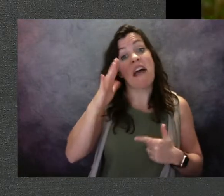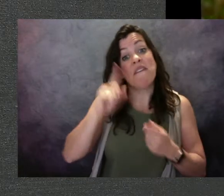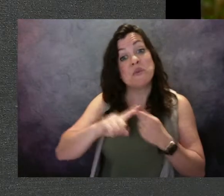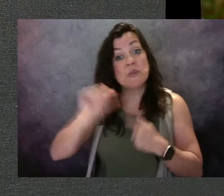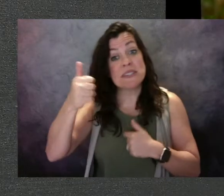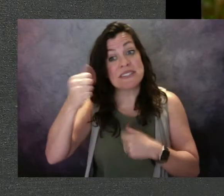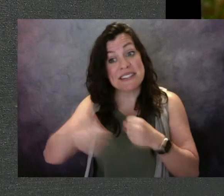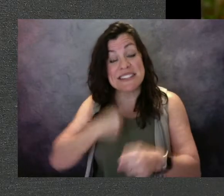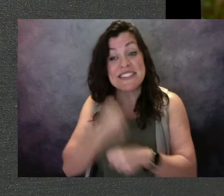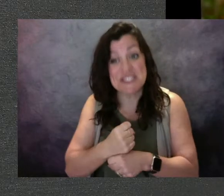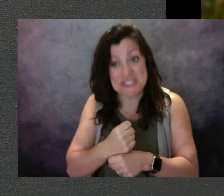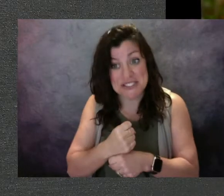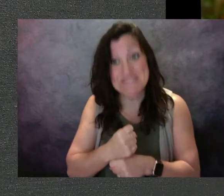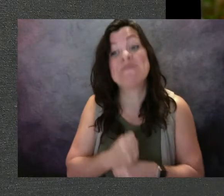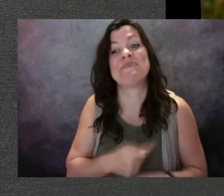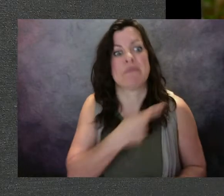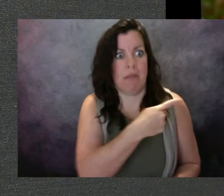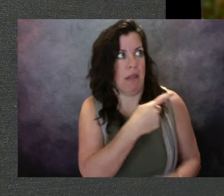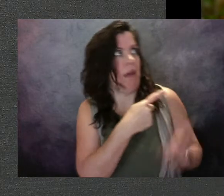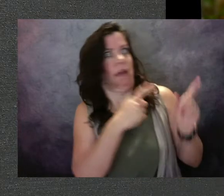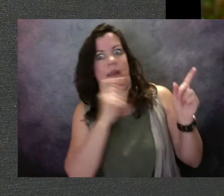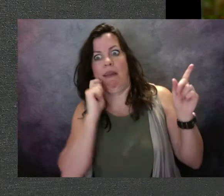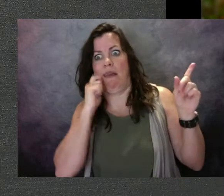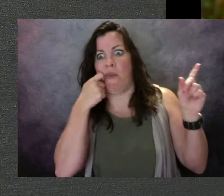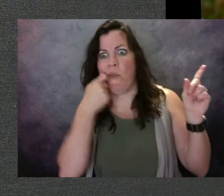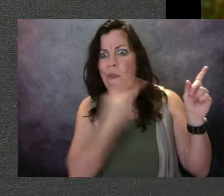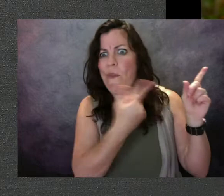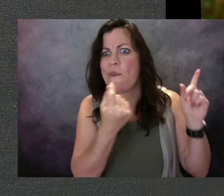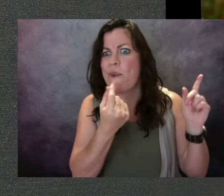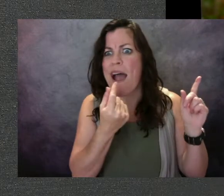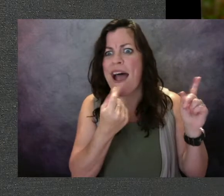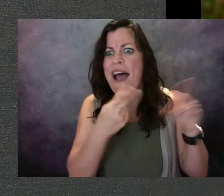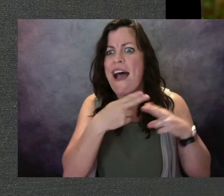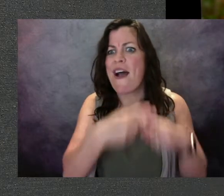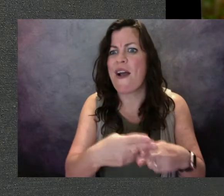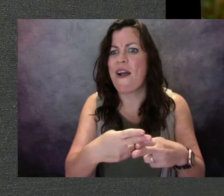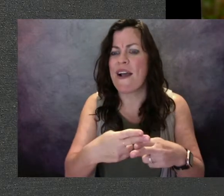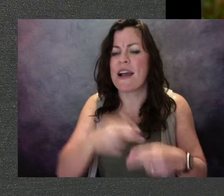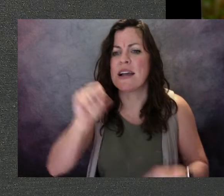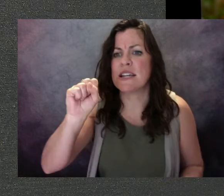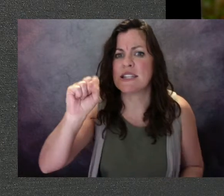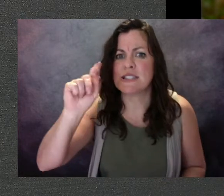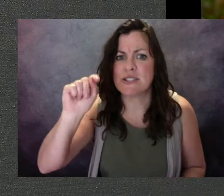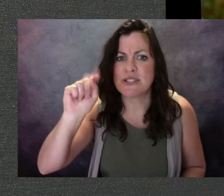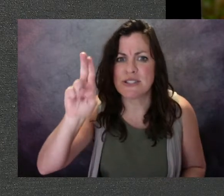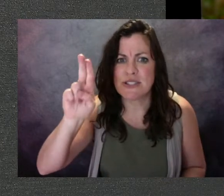Check out this super cool fish. This fish is called a sturgeon. Sturgeons like to live at the bottom of the lake